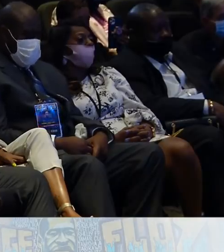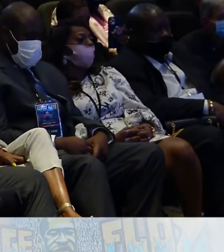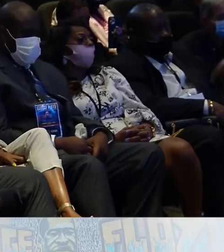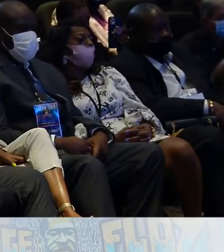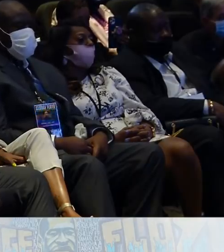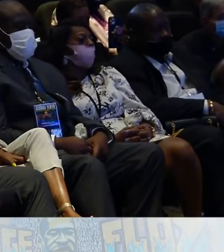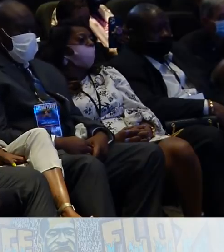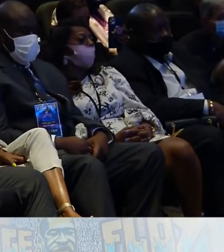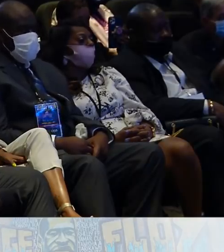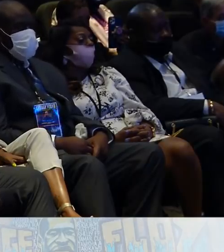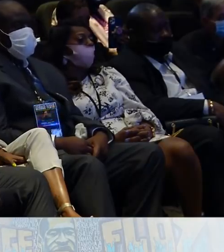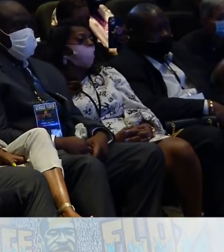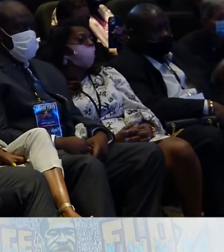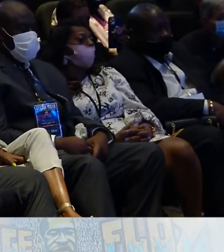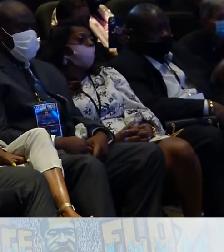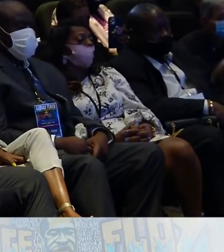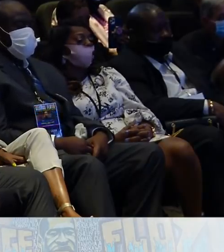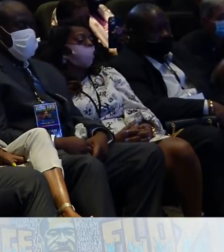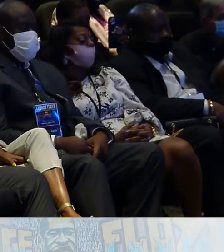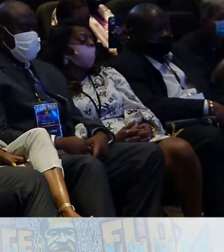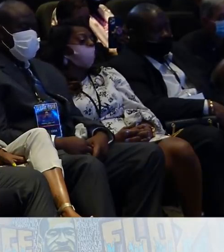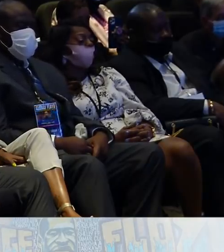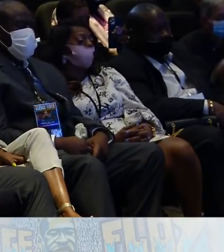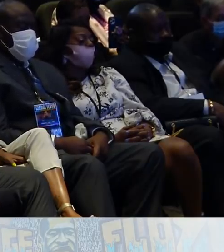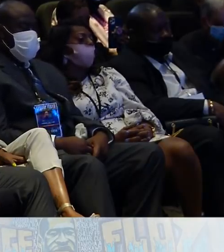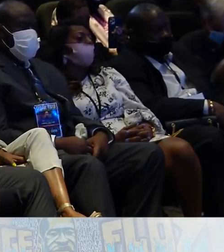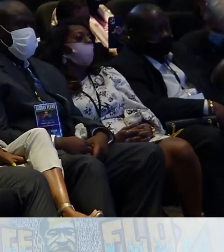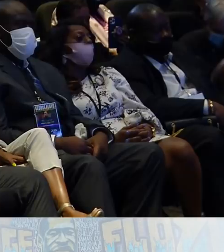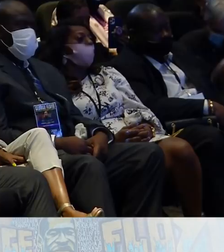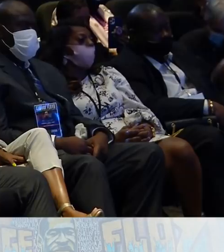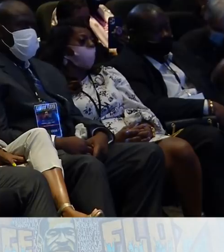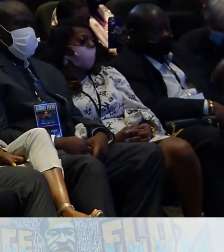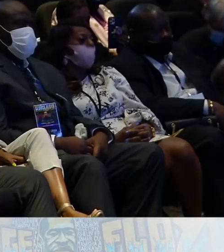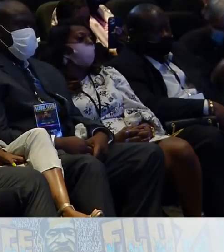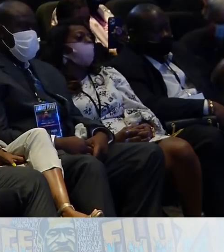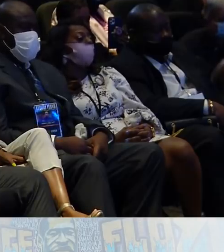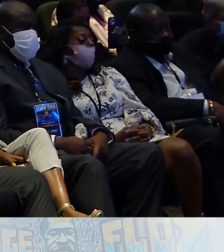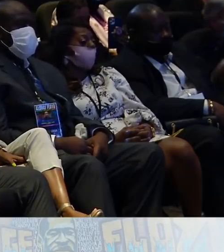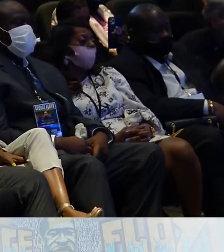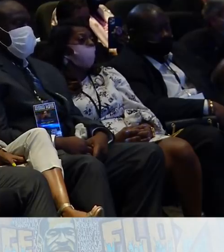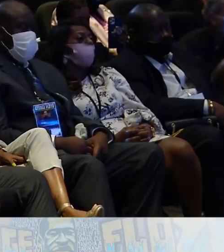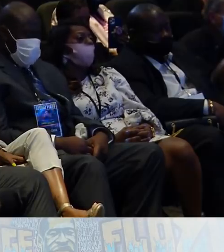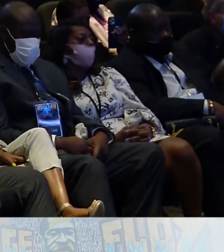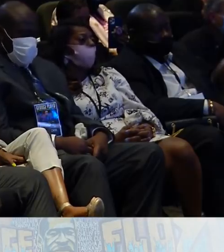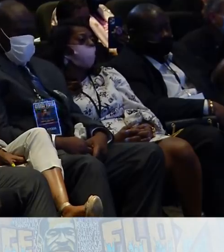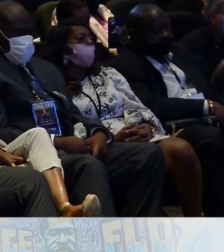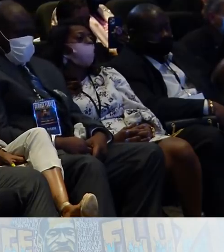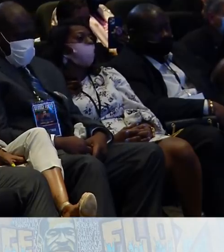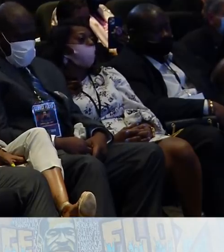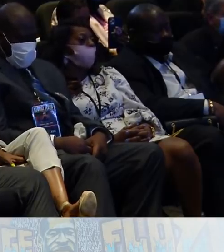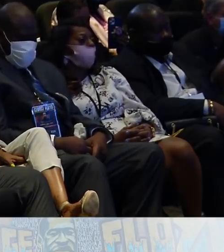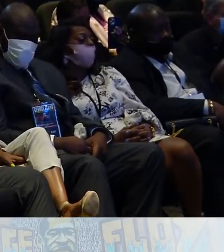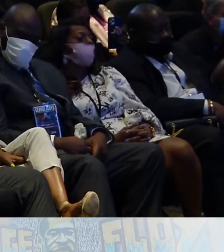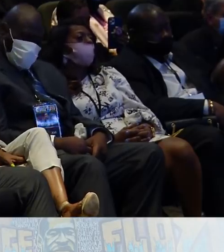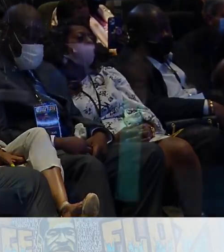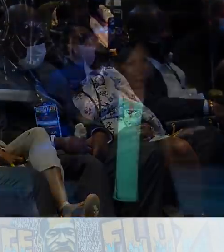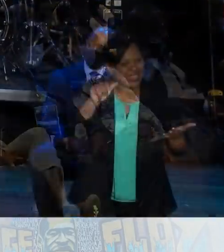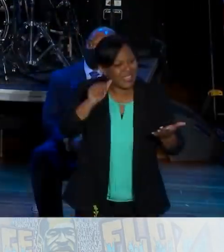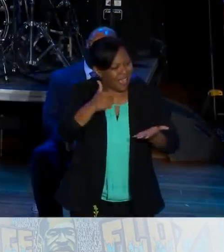SOMETIMES THE ONLY THING BETWEEN US AND OUR CONDITIONS WAS OUR MOTHERS.